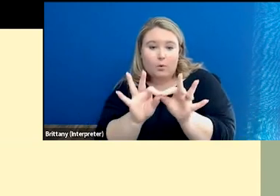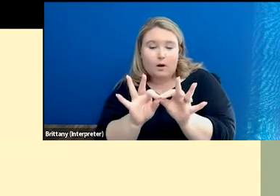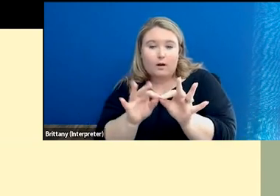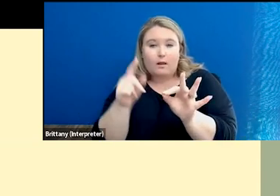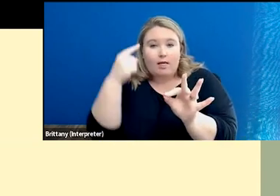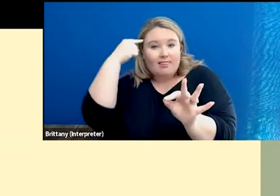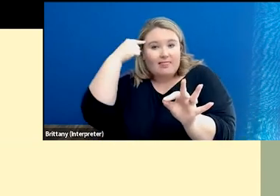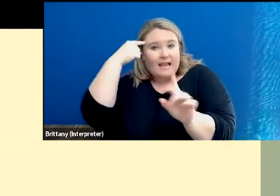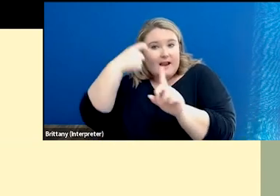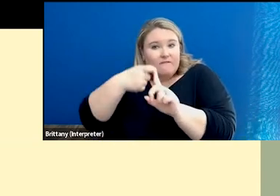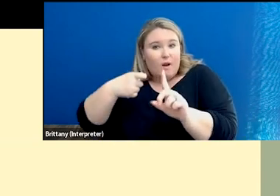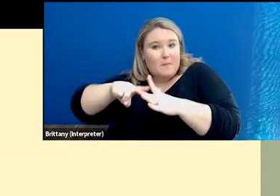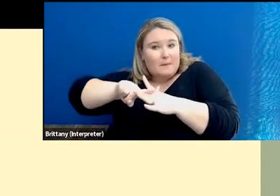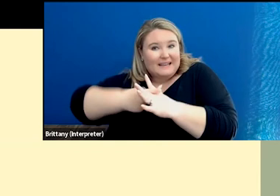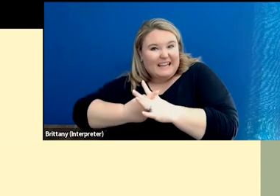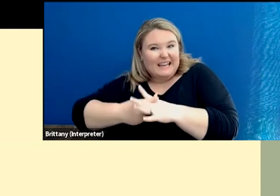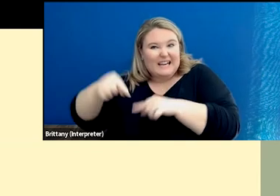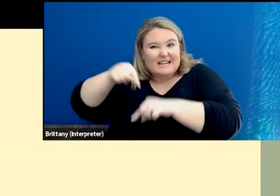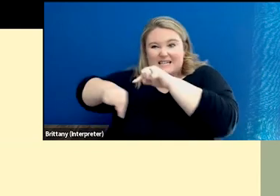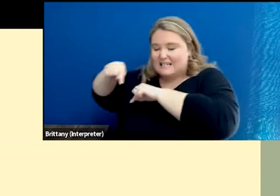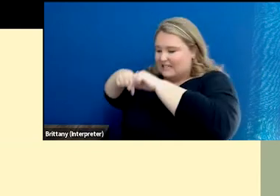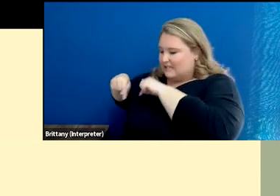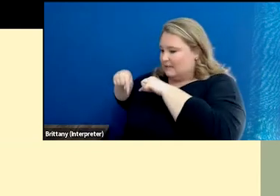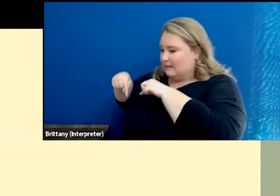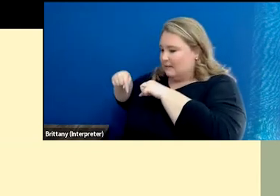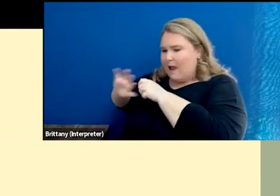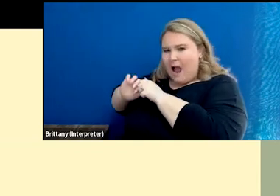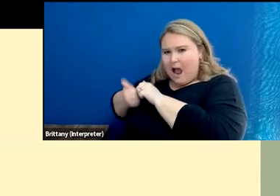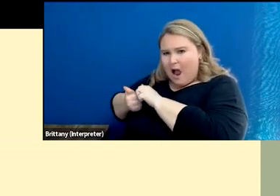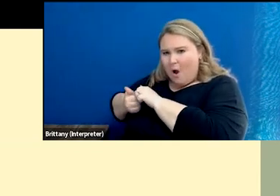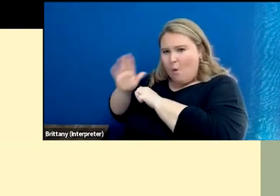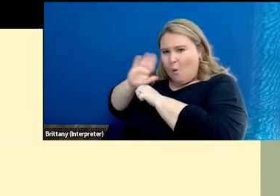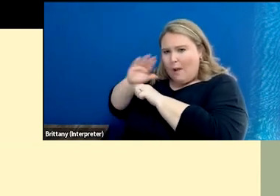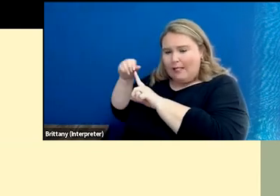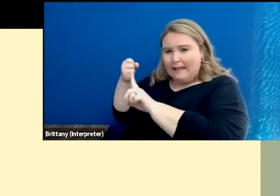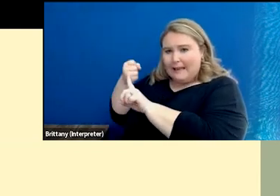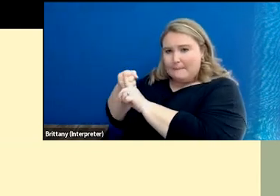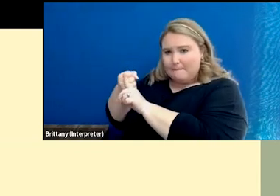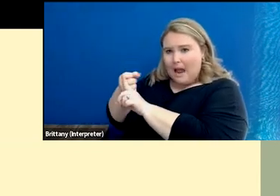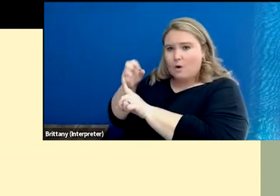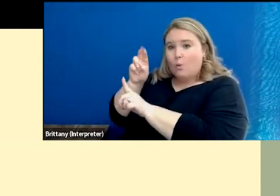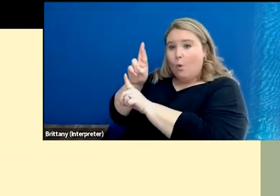how what you're doing will impact or include people with disabilities.